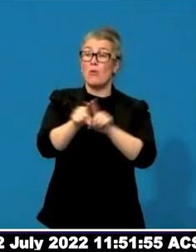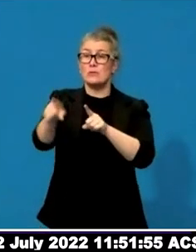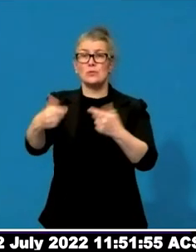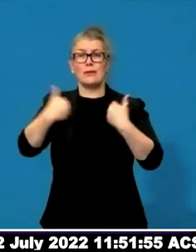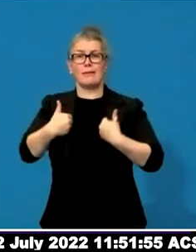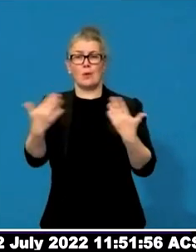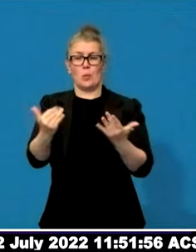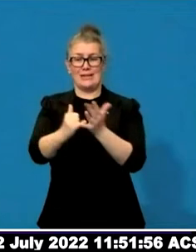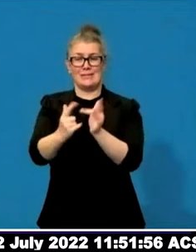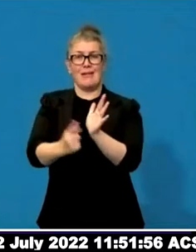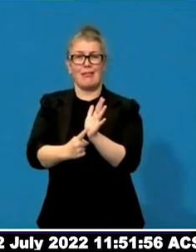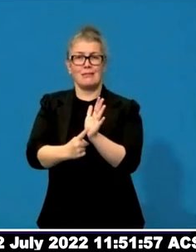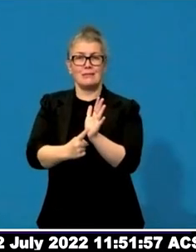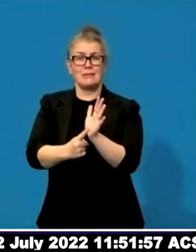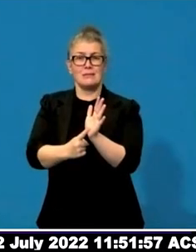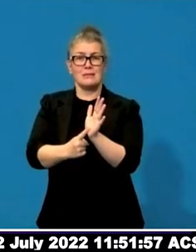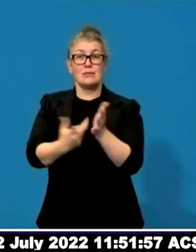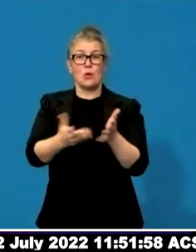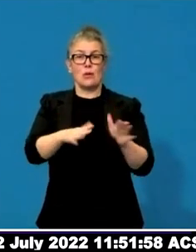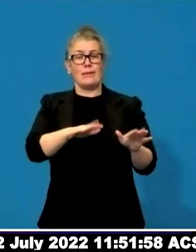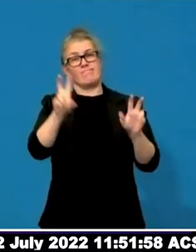and so the informal support that they were talking about